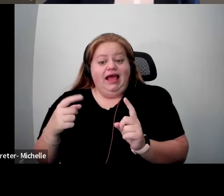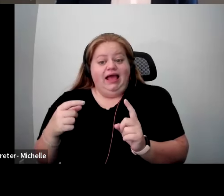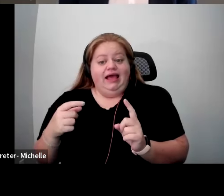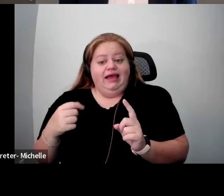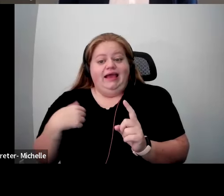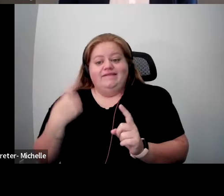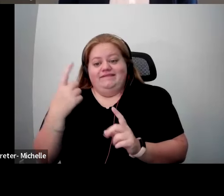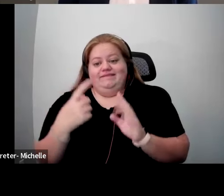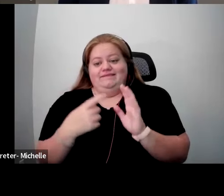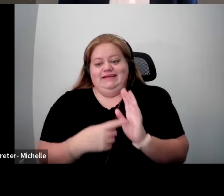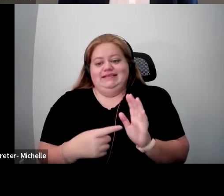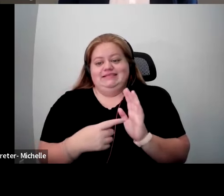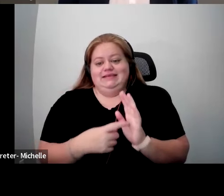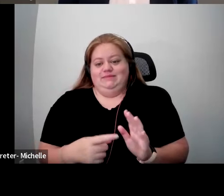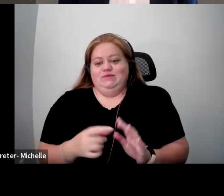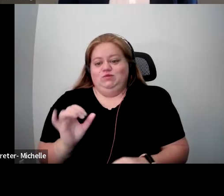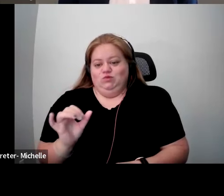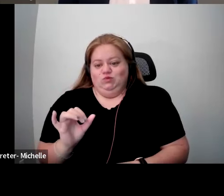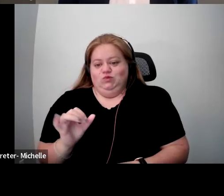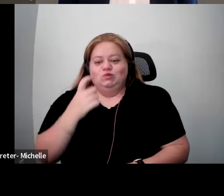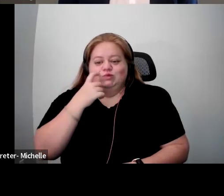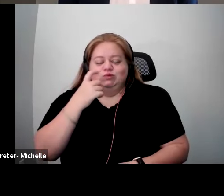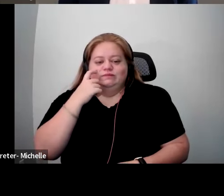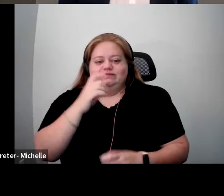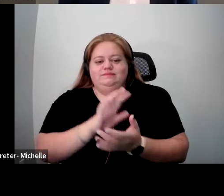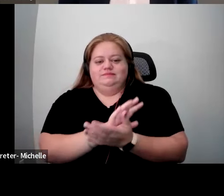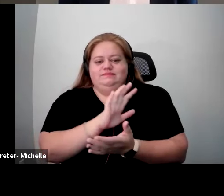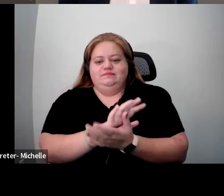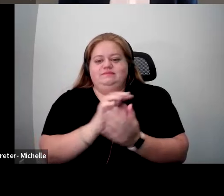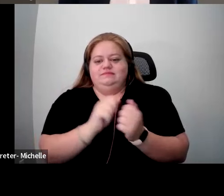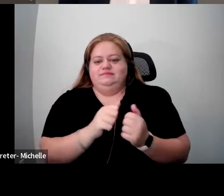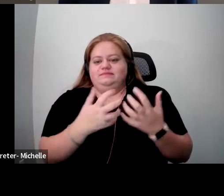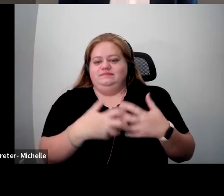Recently, there was a paper in machine learning that made a lot of noise.